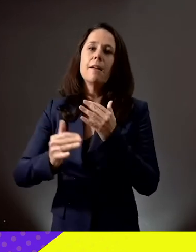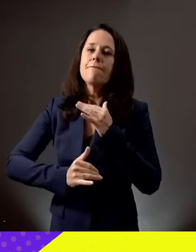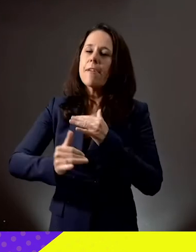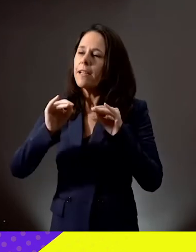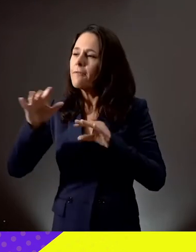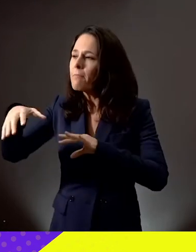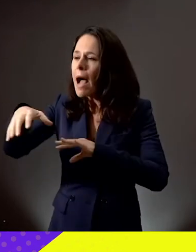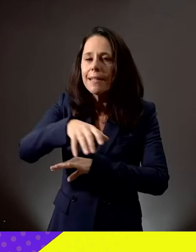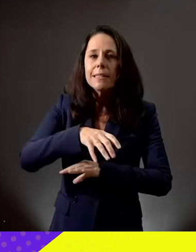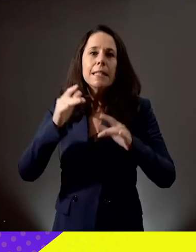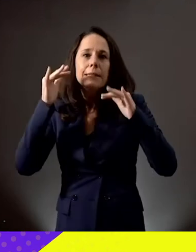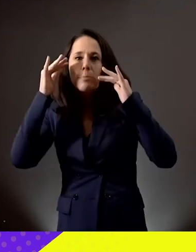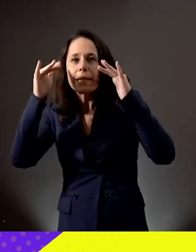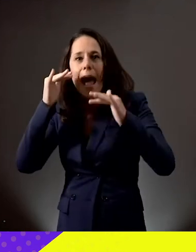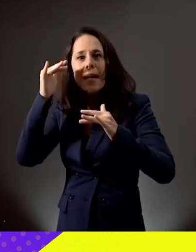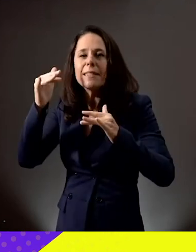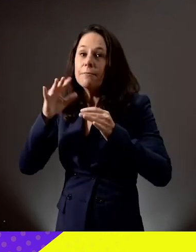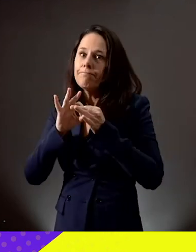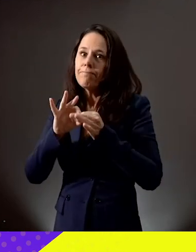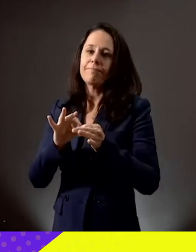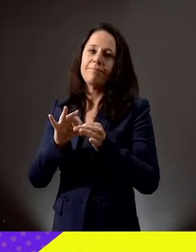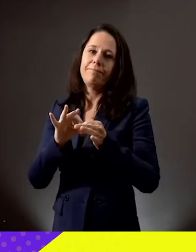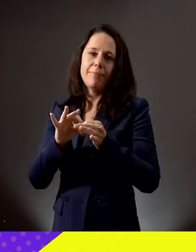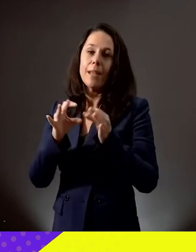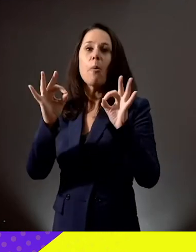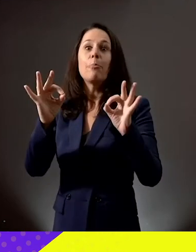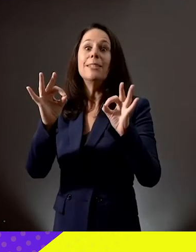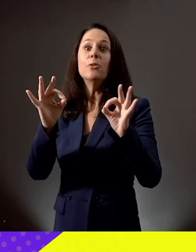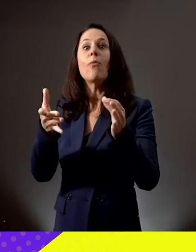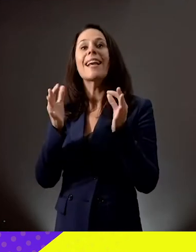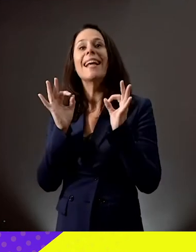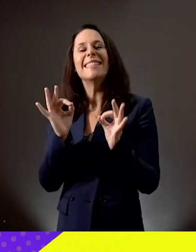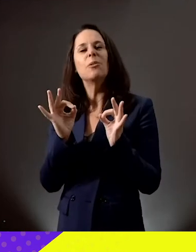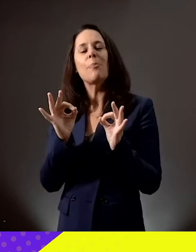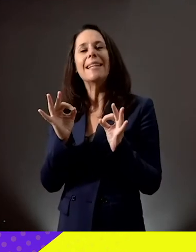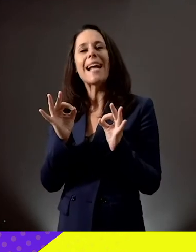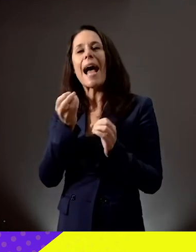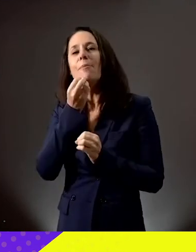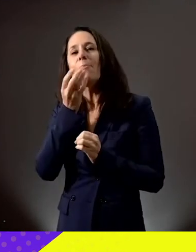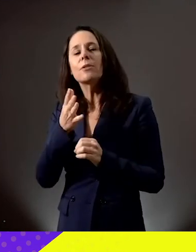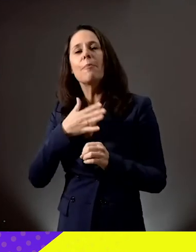And to follow up on that, we have a video message by Wouter Koolmees...